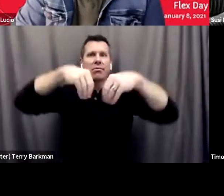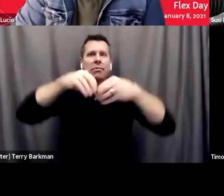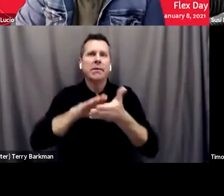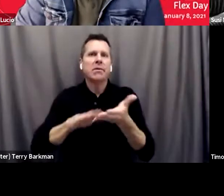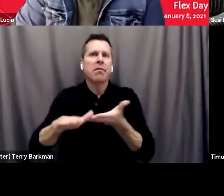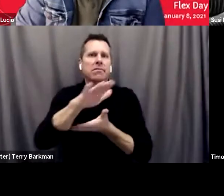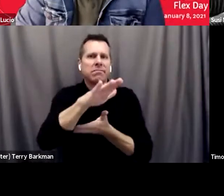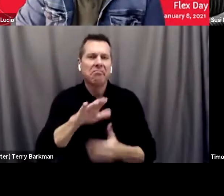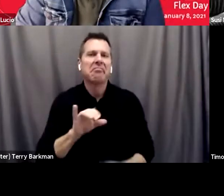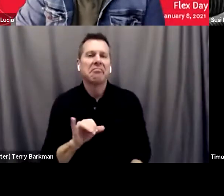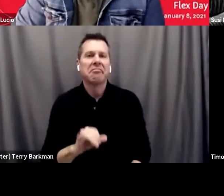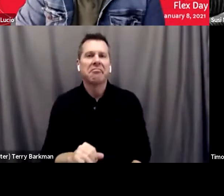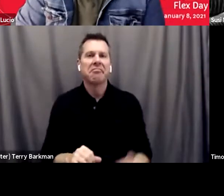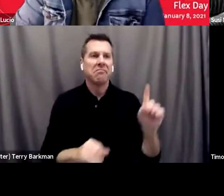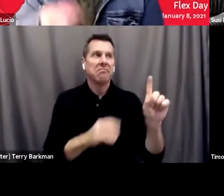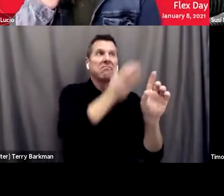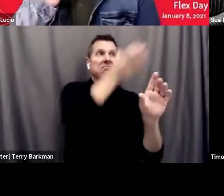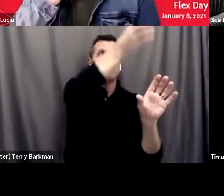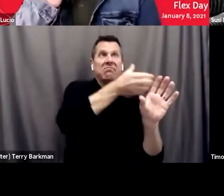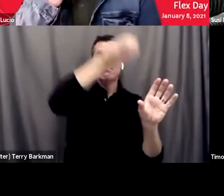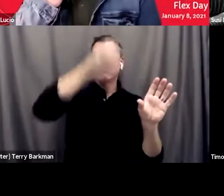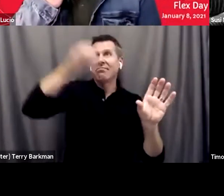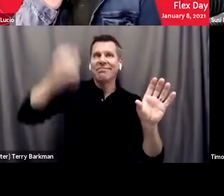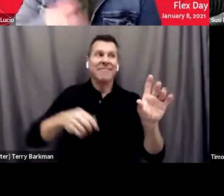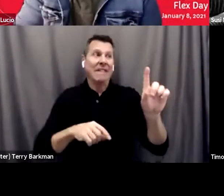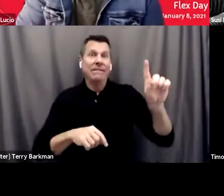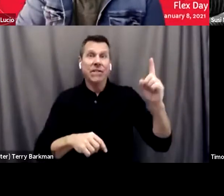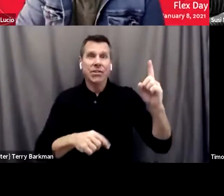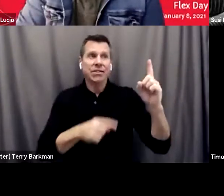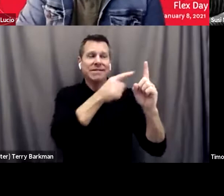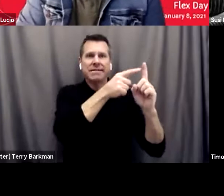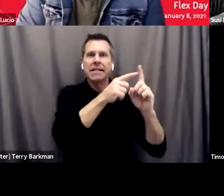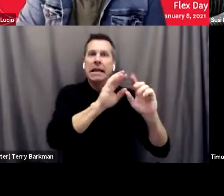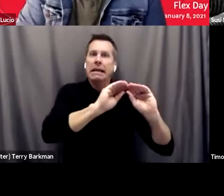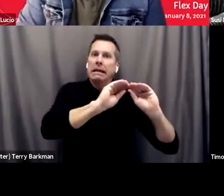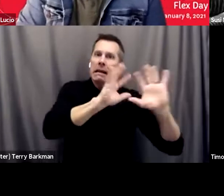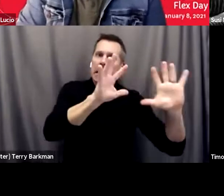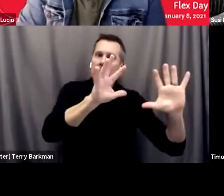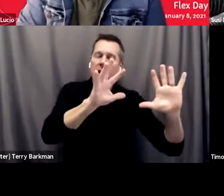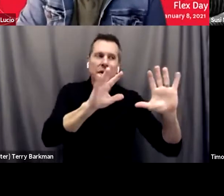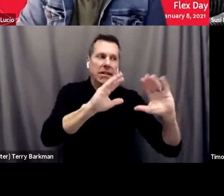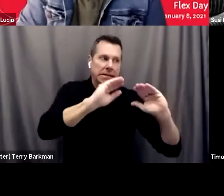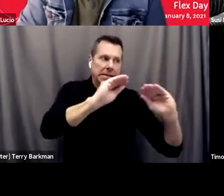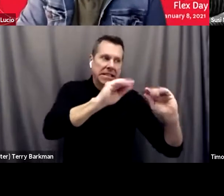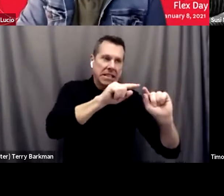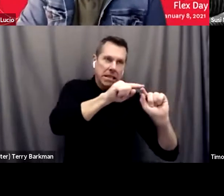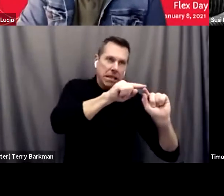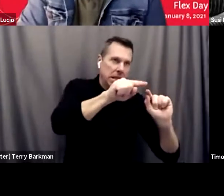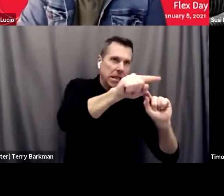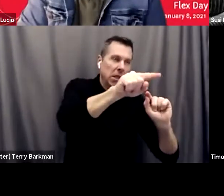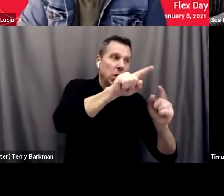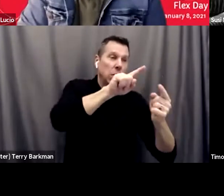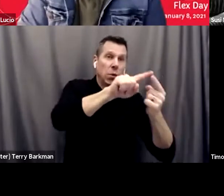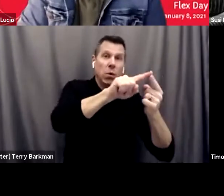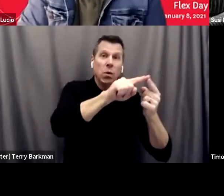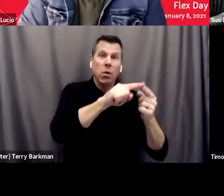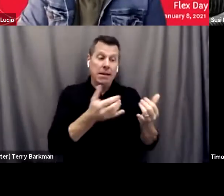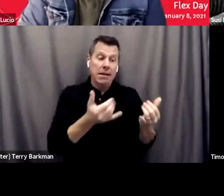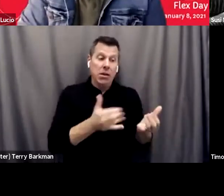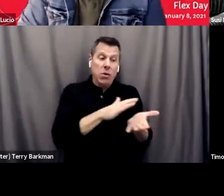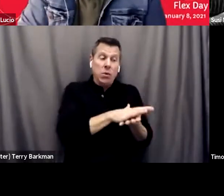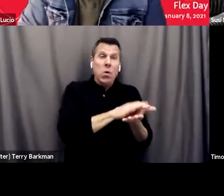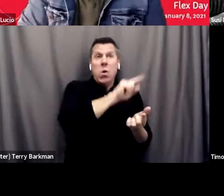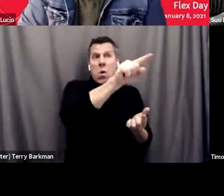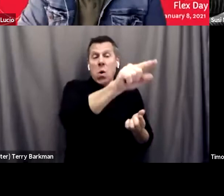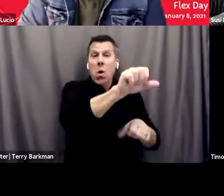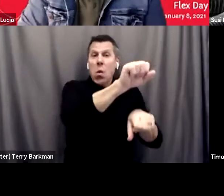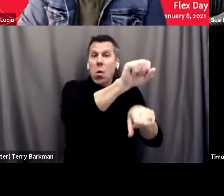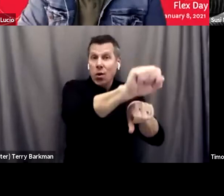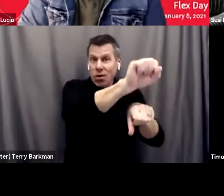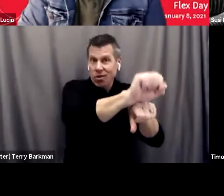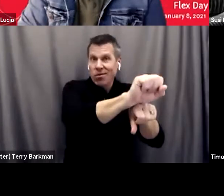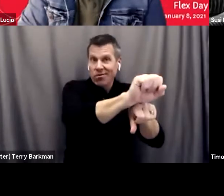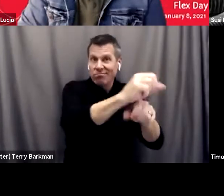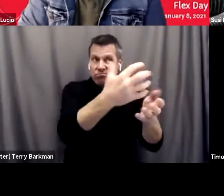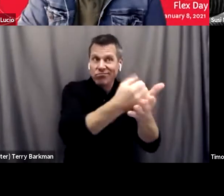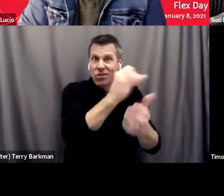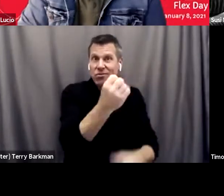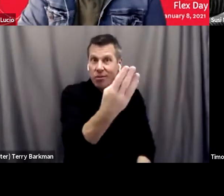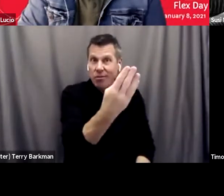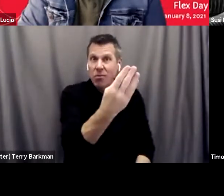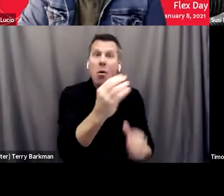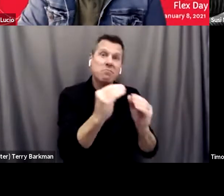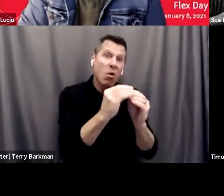the first of those pillars is to create clear curricular pathways to employment and to further education. The second pillar is to